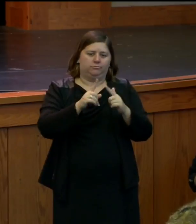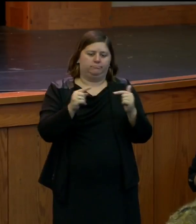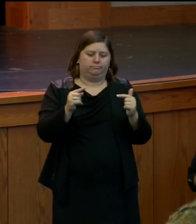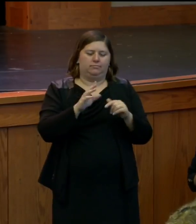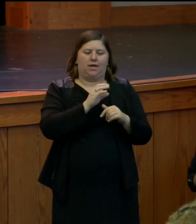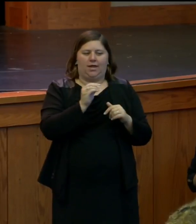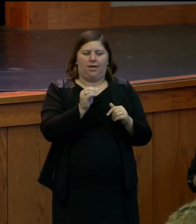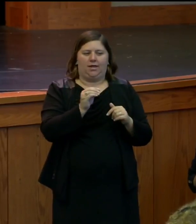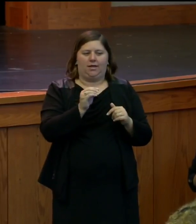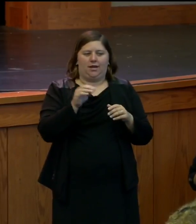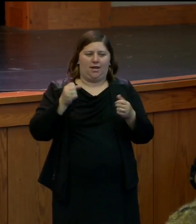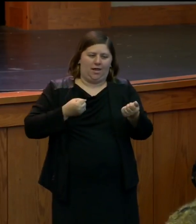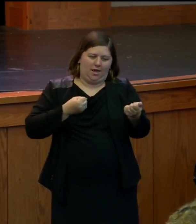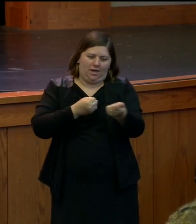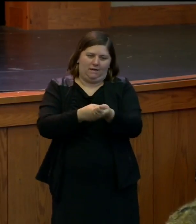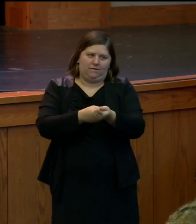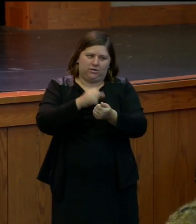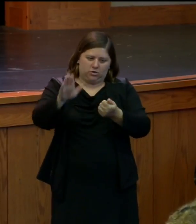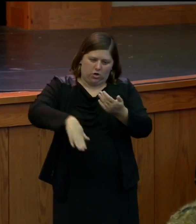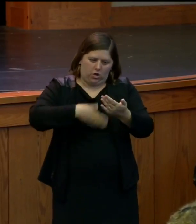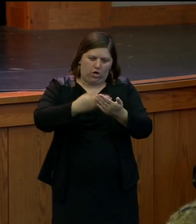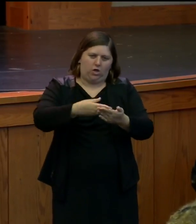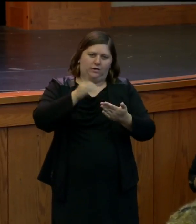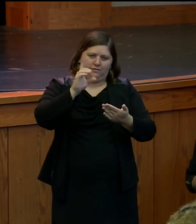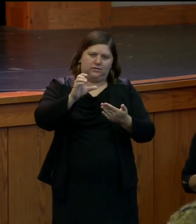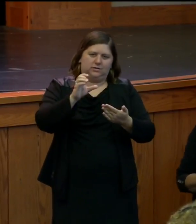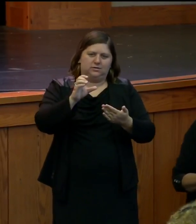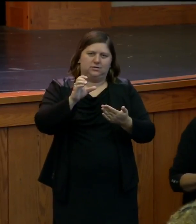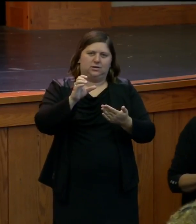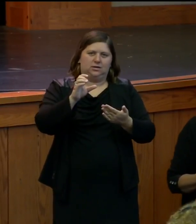AND AN ADVOCATE FOR ALL D.C. 1 THROUGH 8 WARDS.